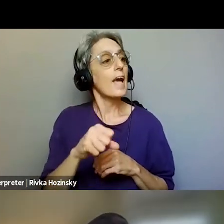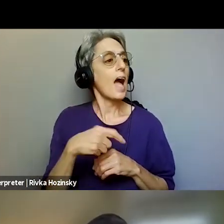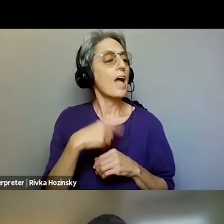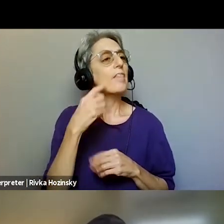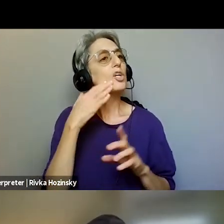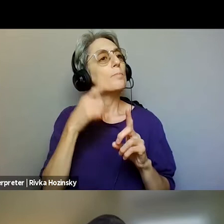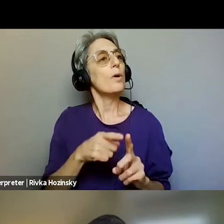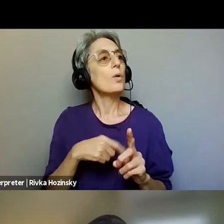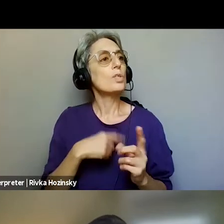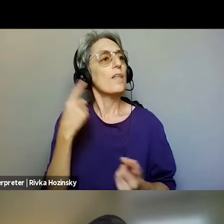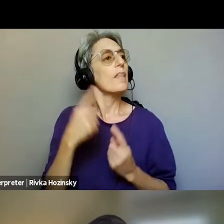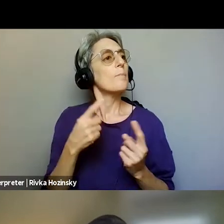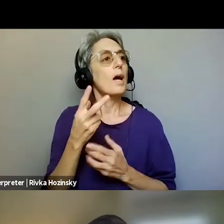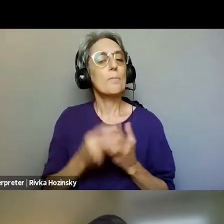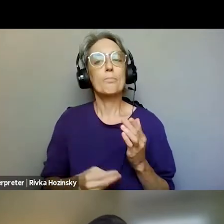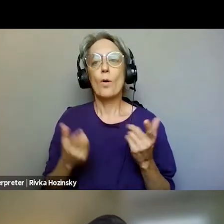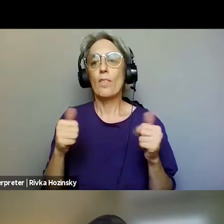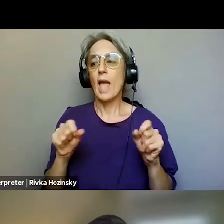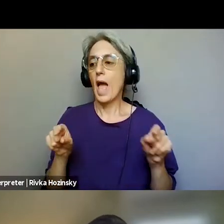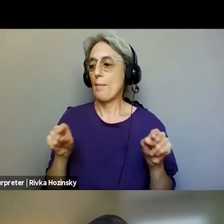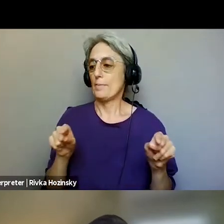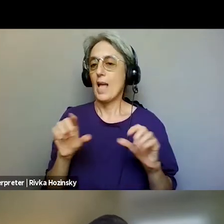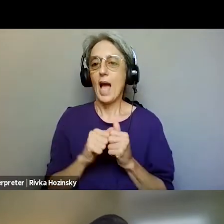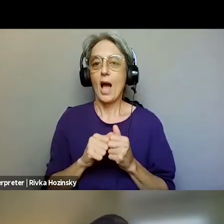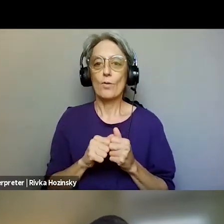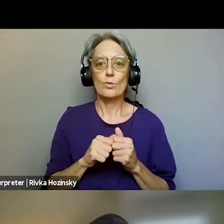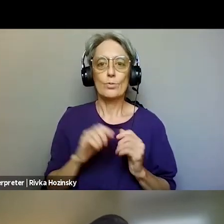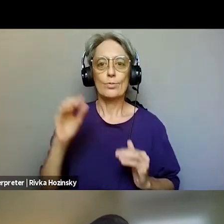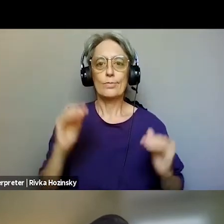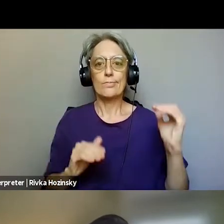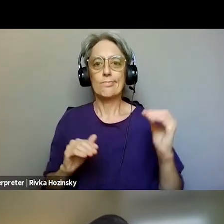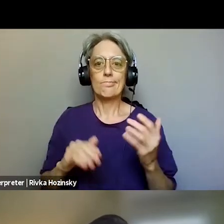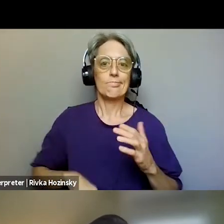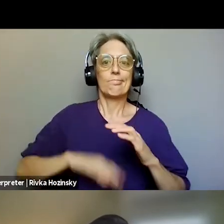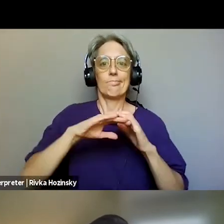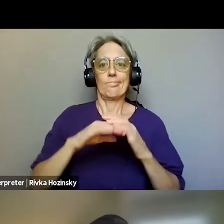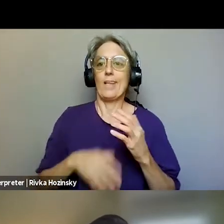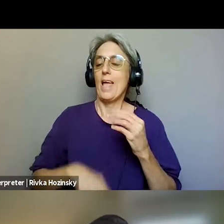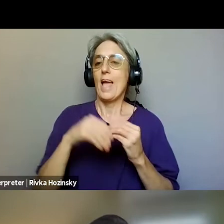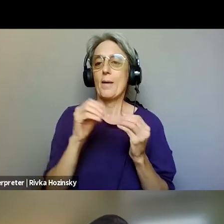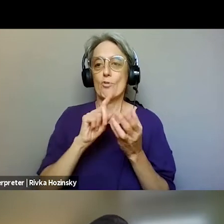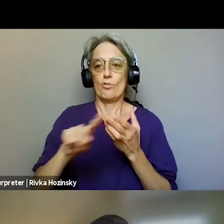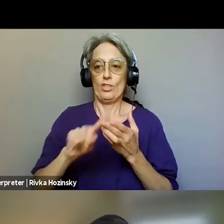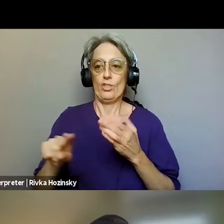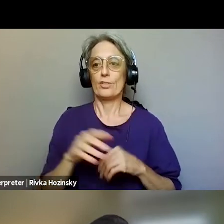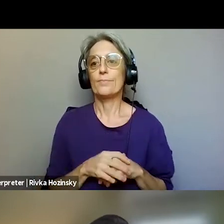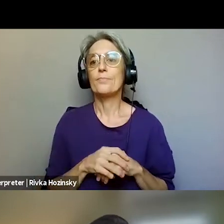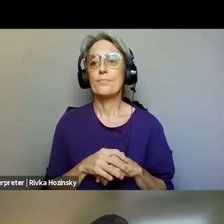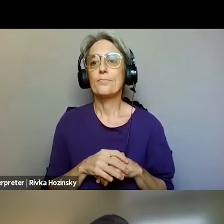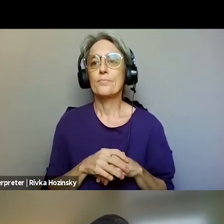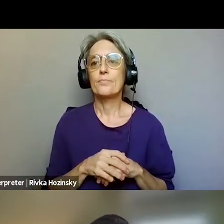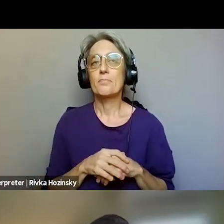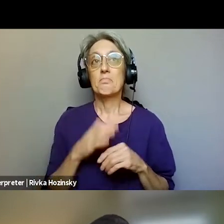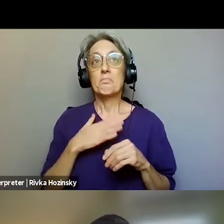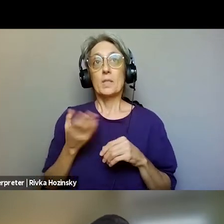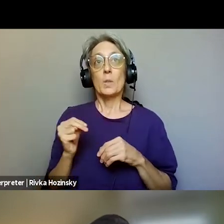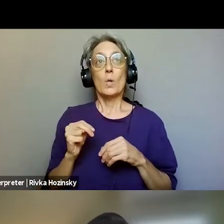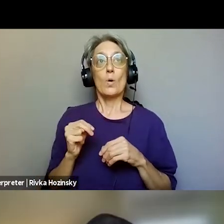gaps and sort of how to fill those gaps. i can talk from first-hand experience using Medicaid